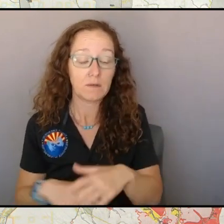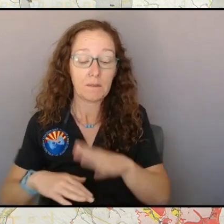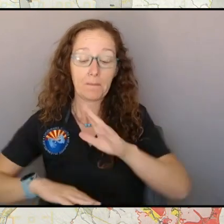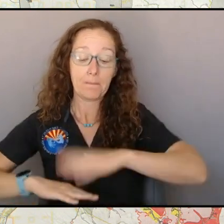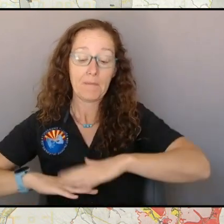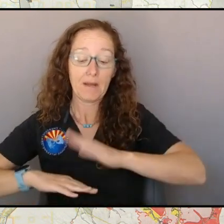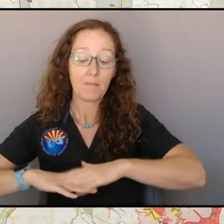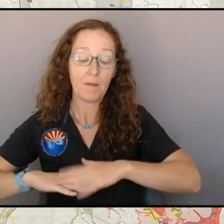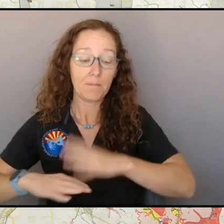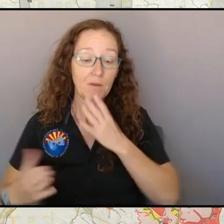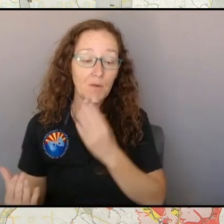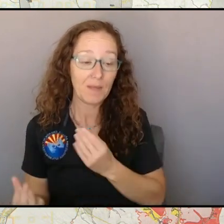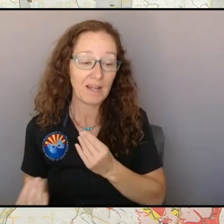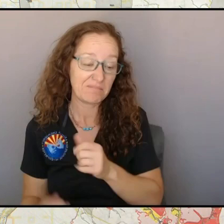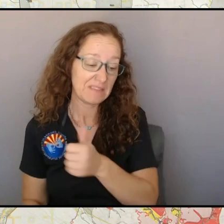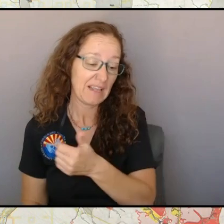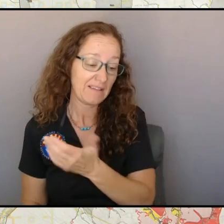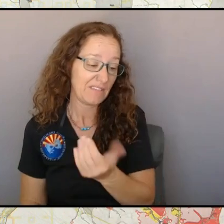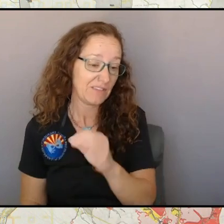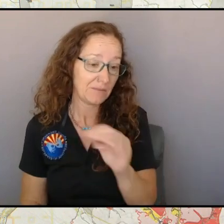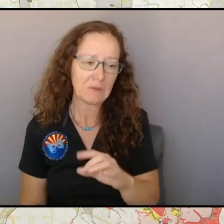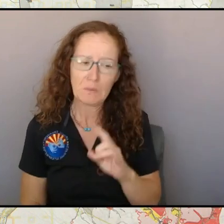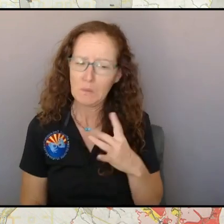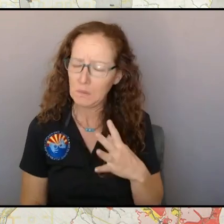really lifting those up much more than what we saw yesterday